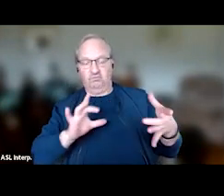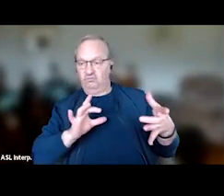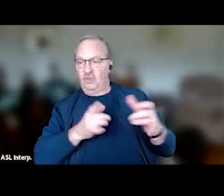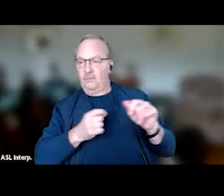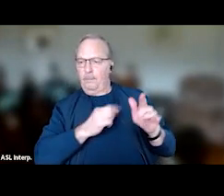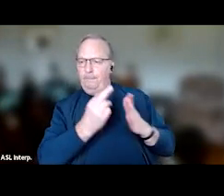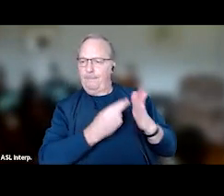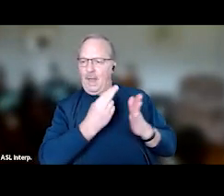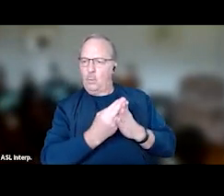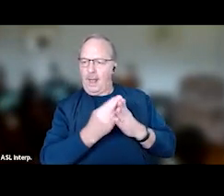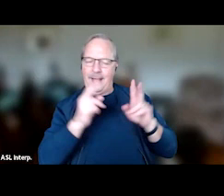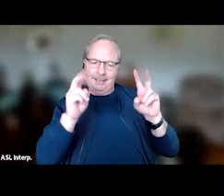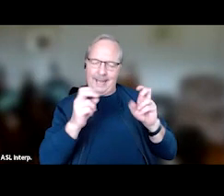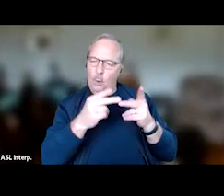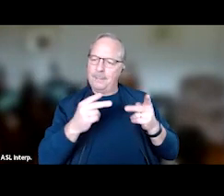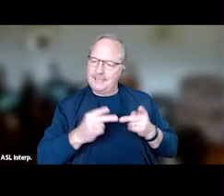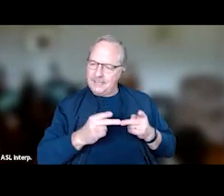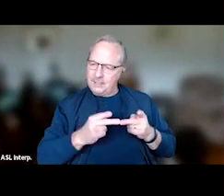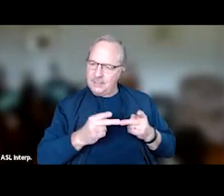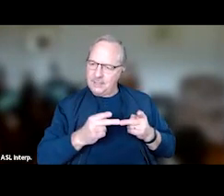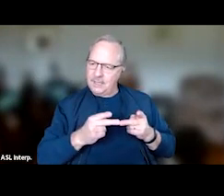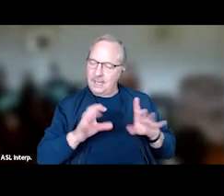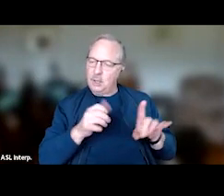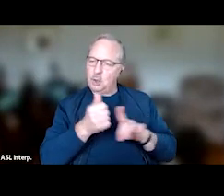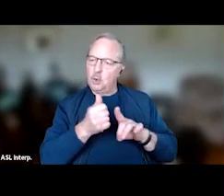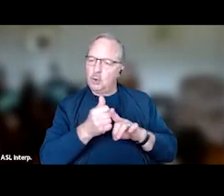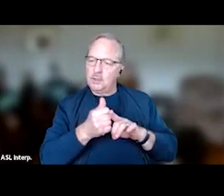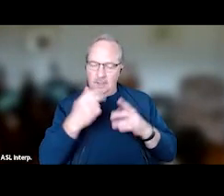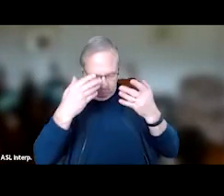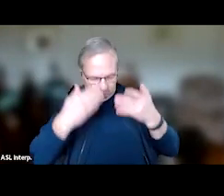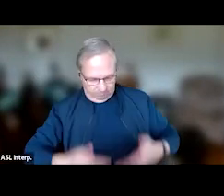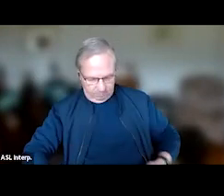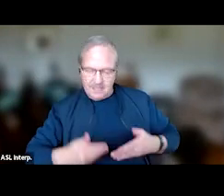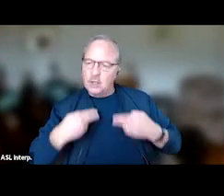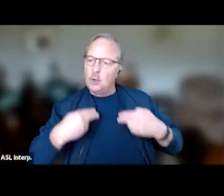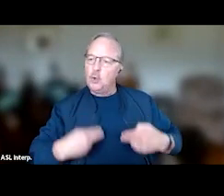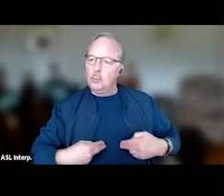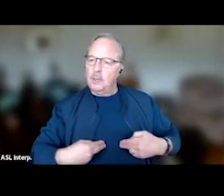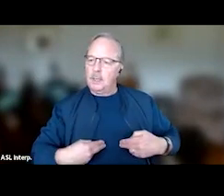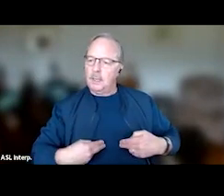title, or position, and viewing yourself as a human being, interacting with another human being